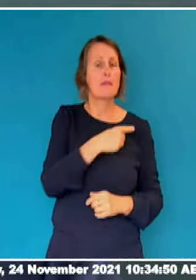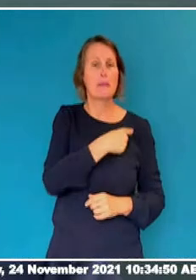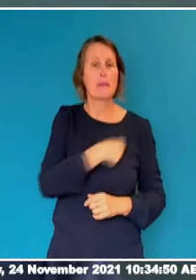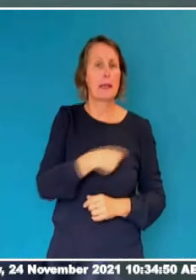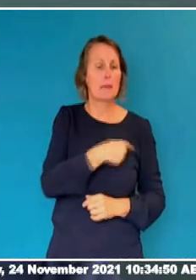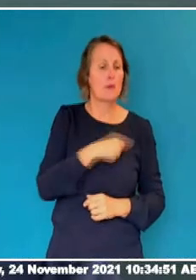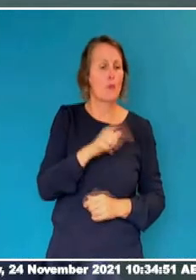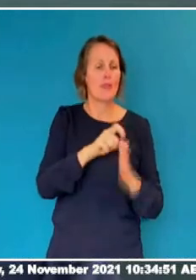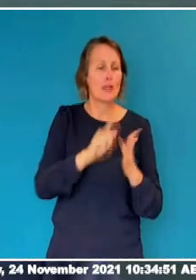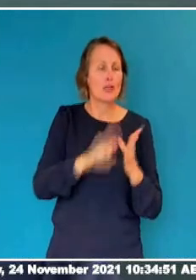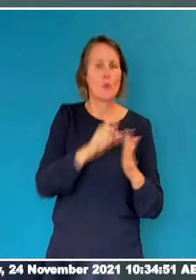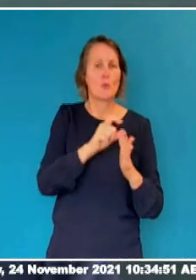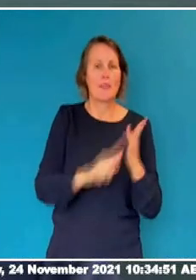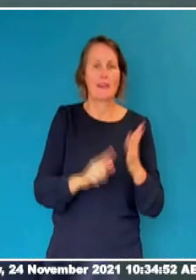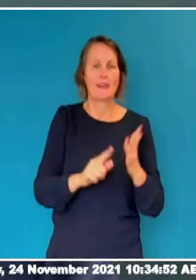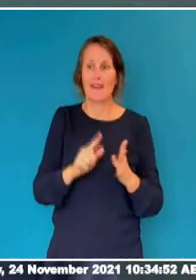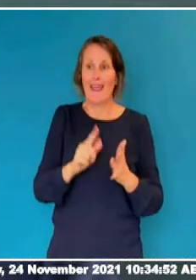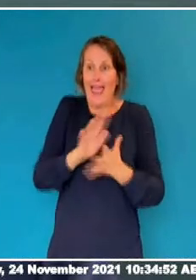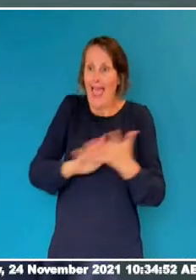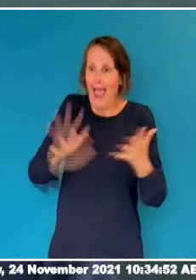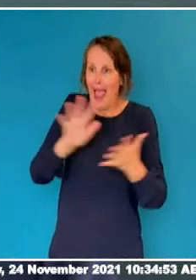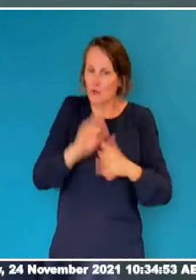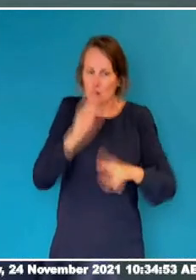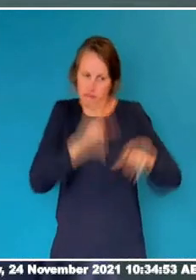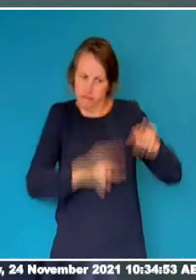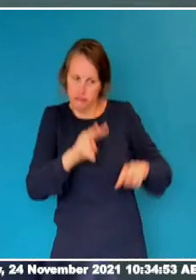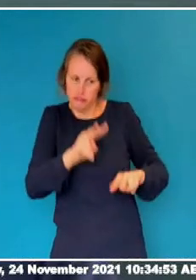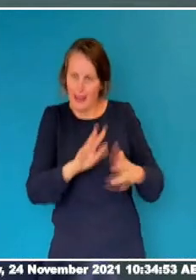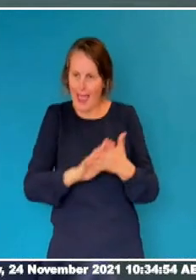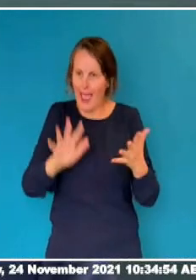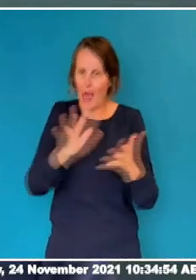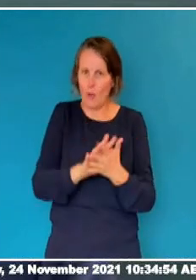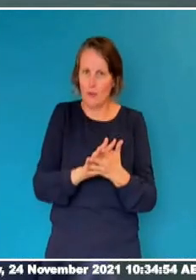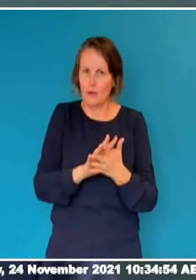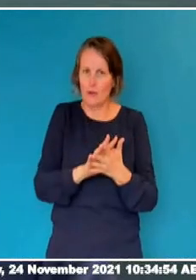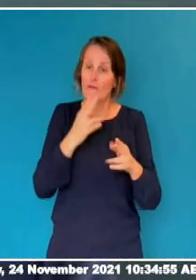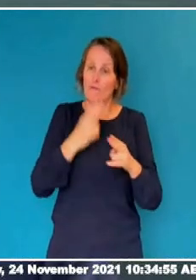How do you do that in relation to their practices as far as employing people